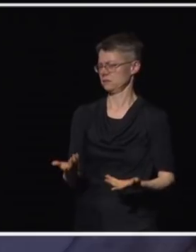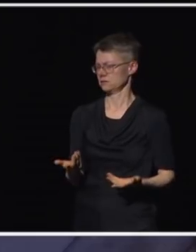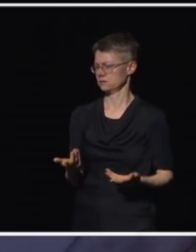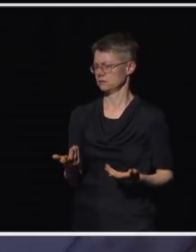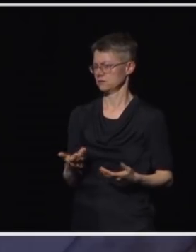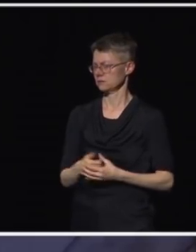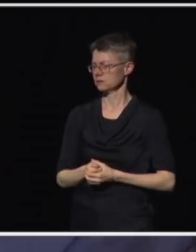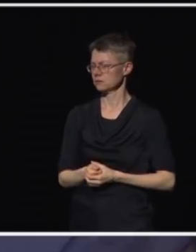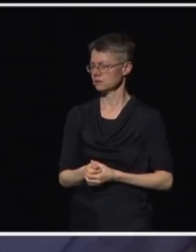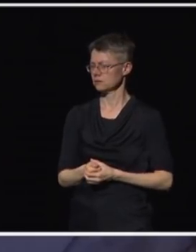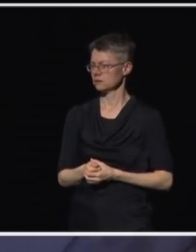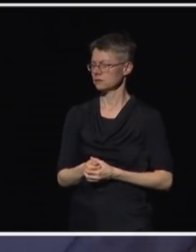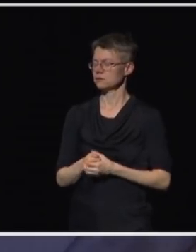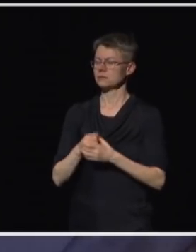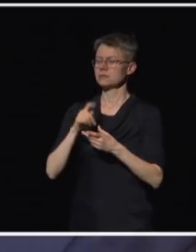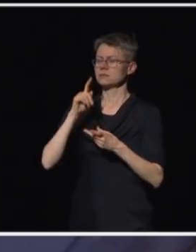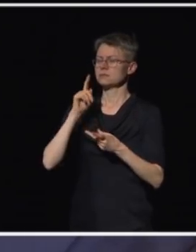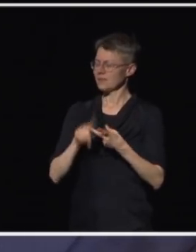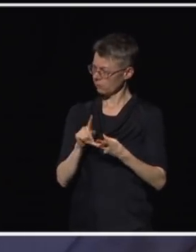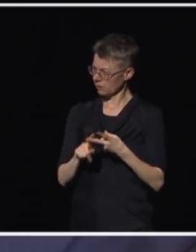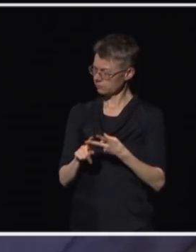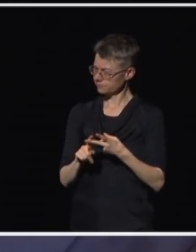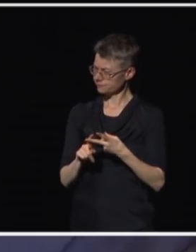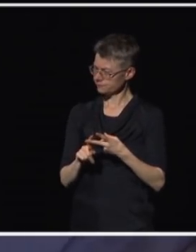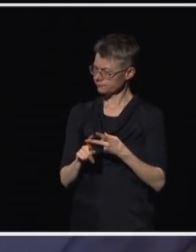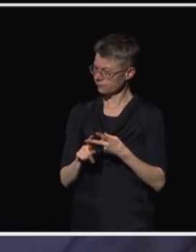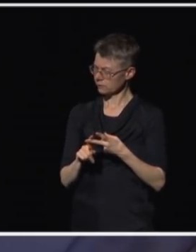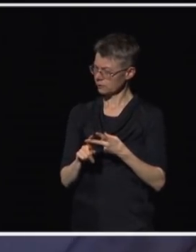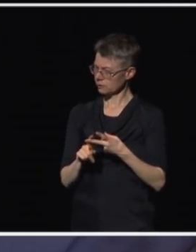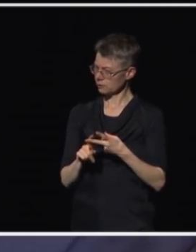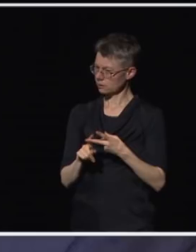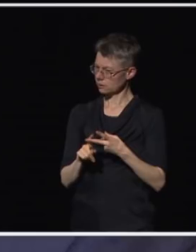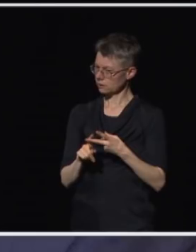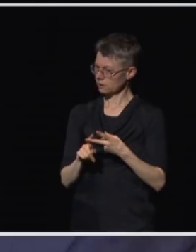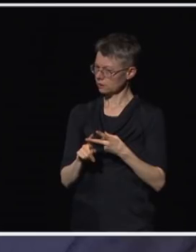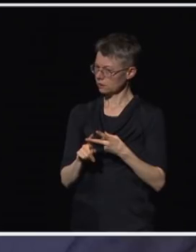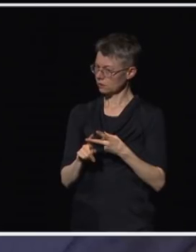But the second part of it was to speak for all of those students